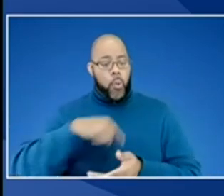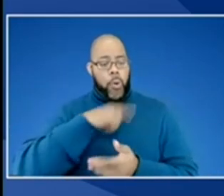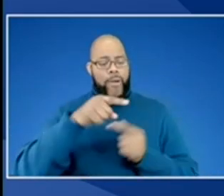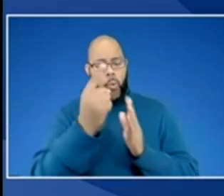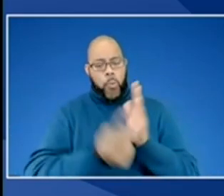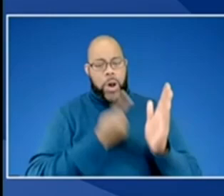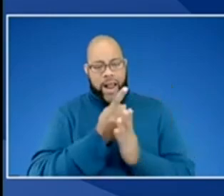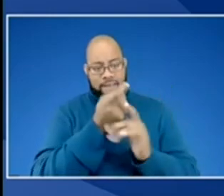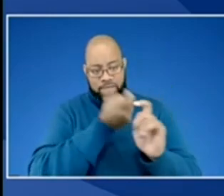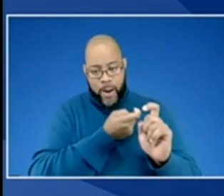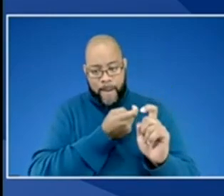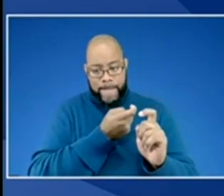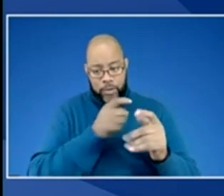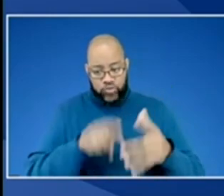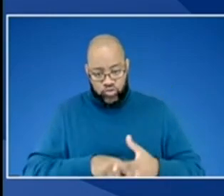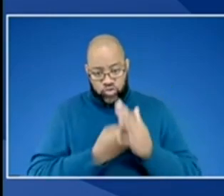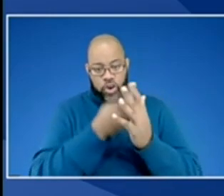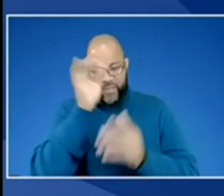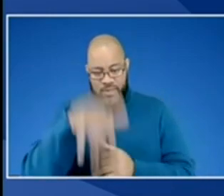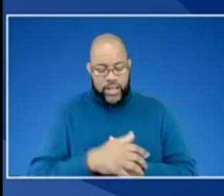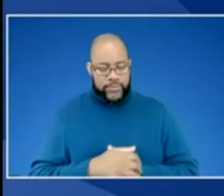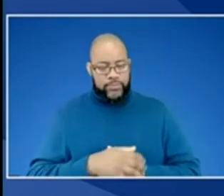from commencing on that, so we ask that